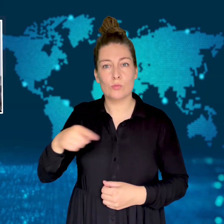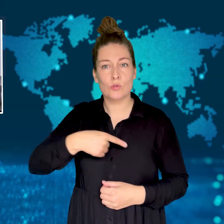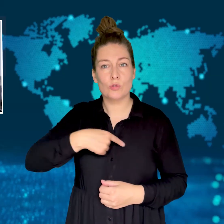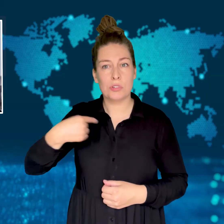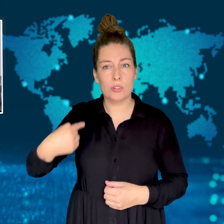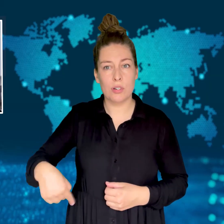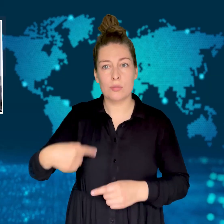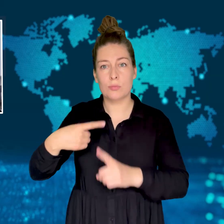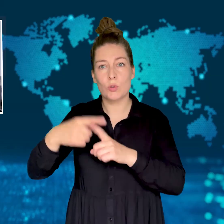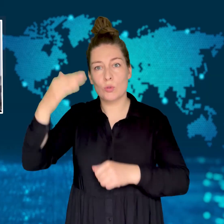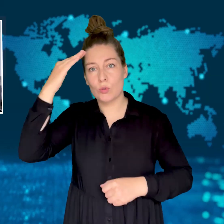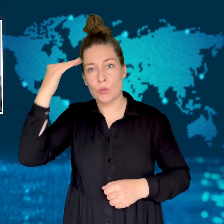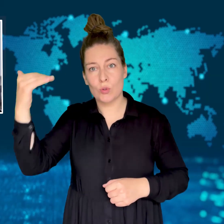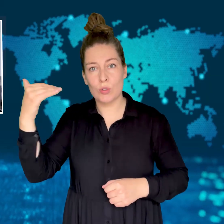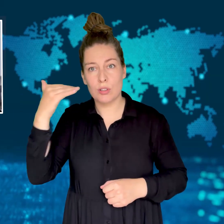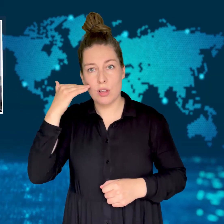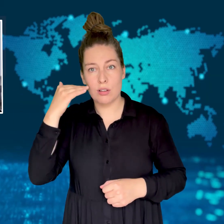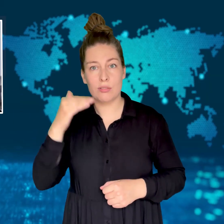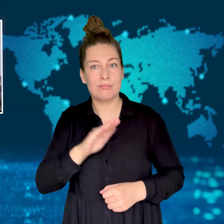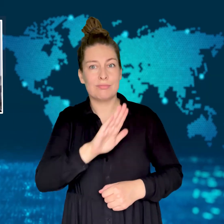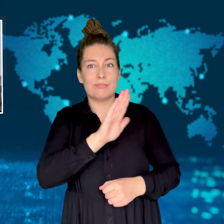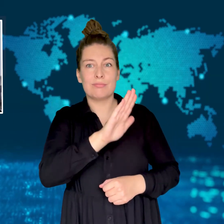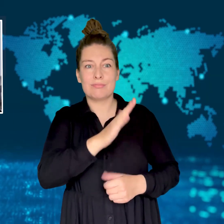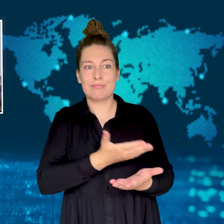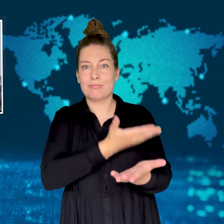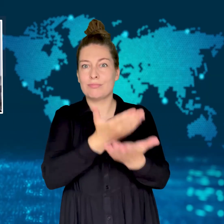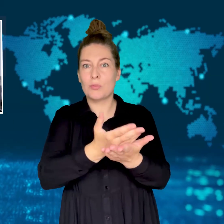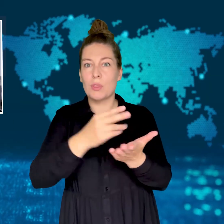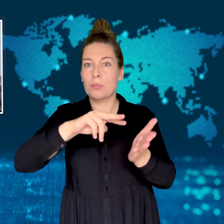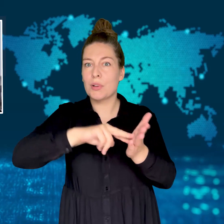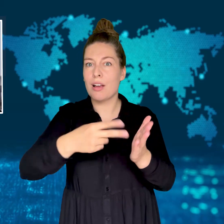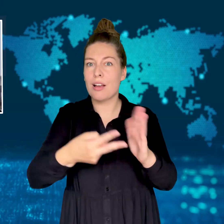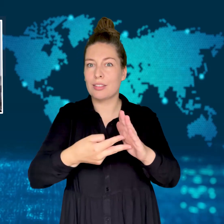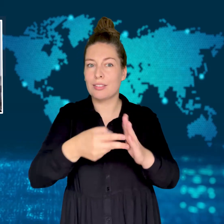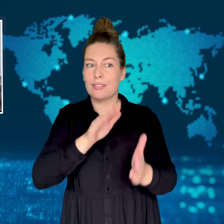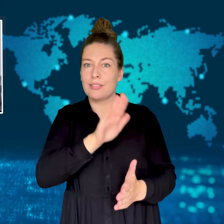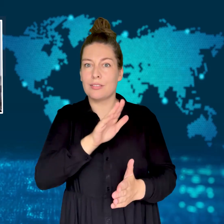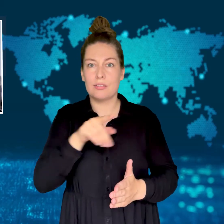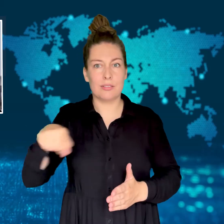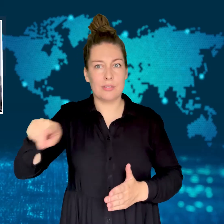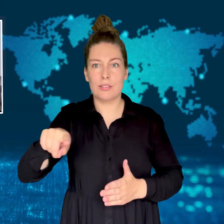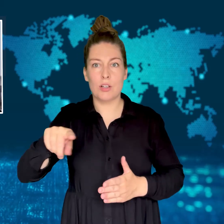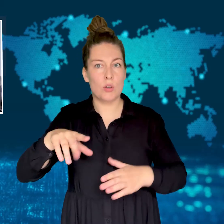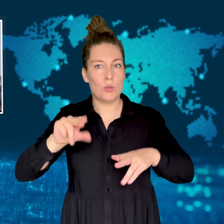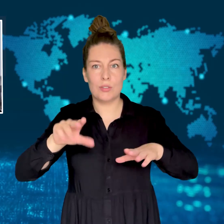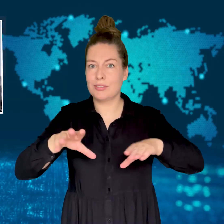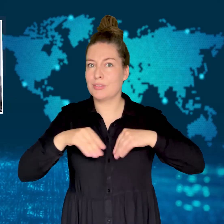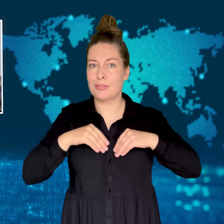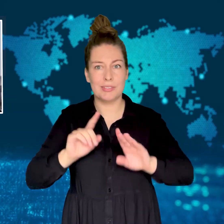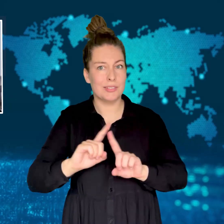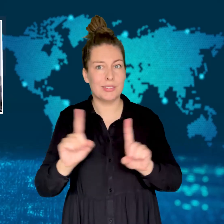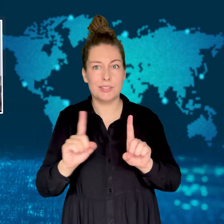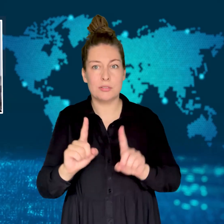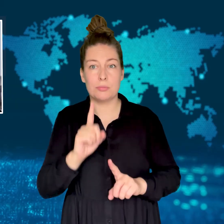but the International Atomic Energy Agency (IAEA) has said that